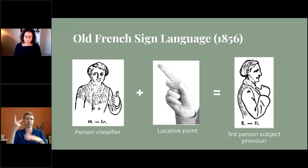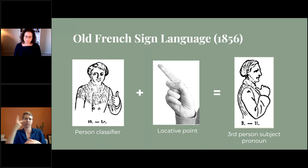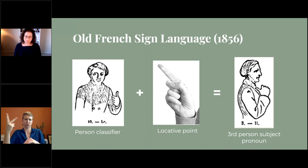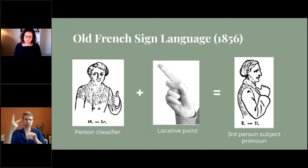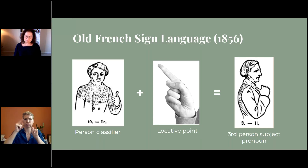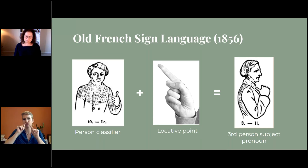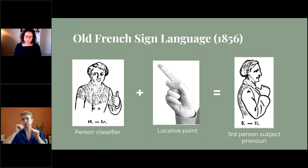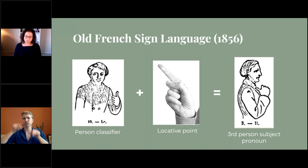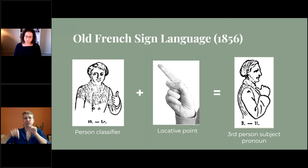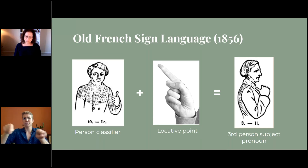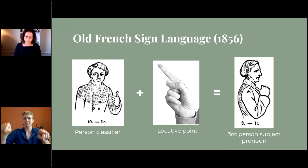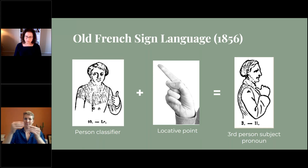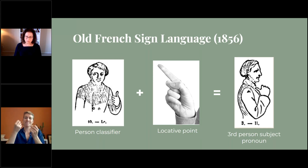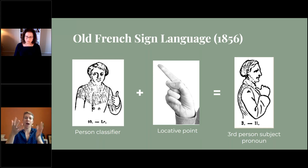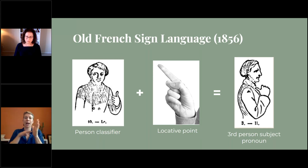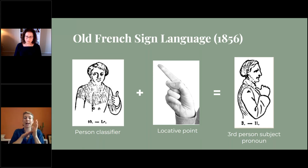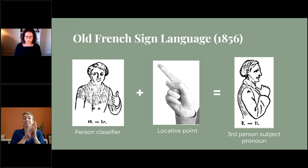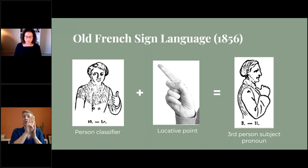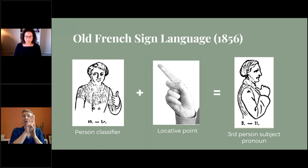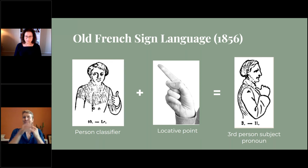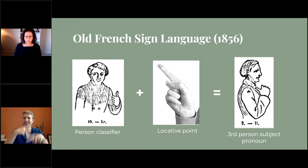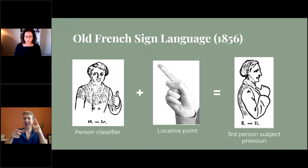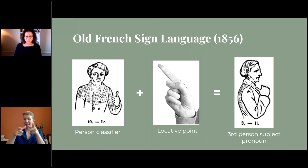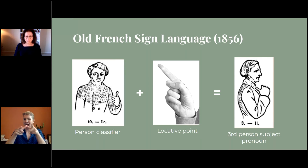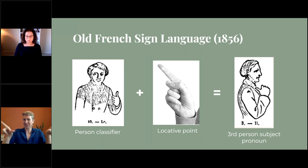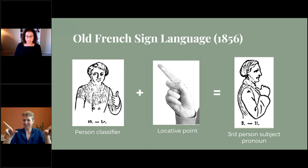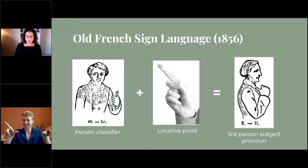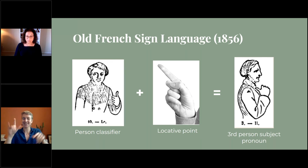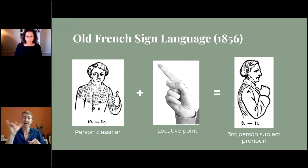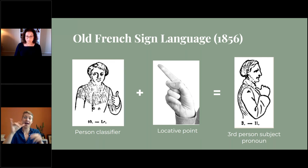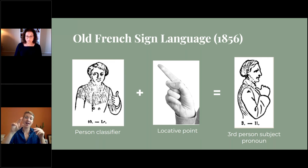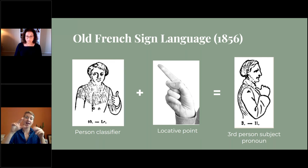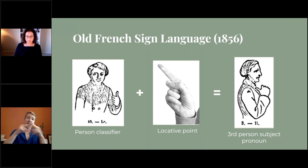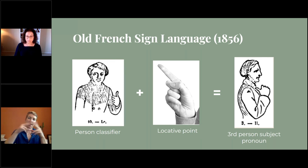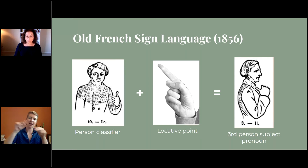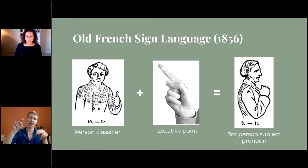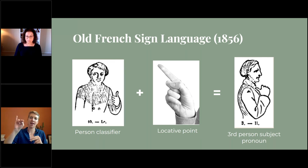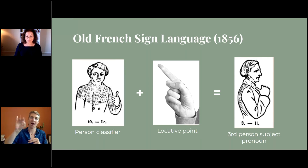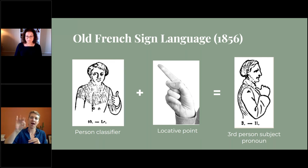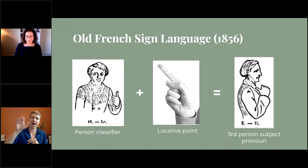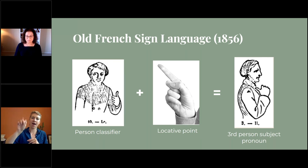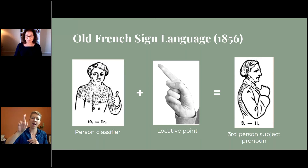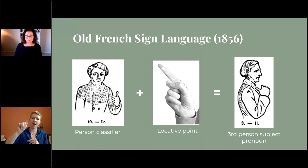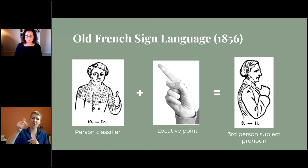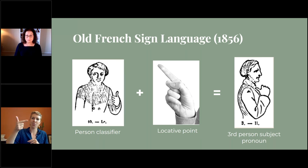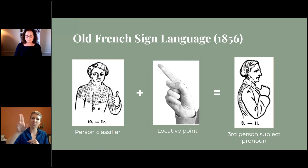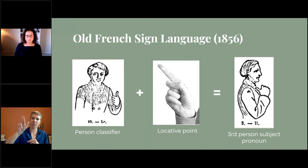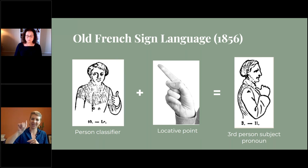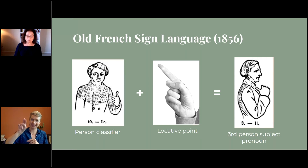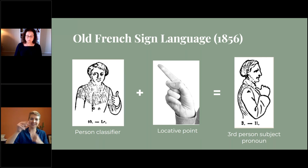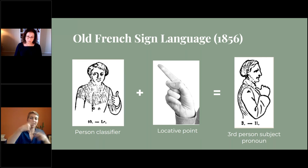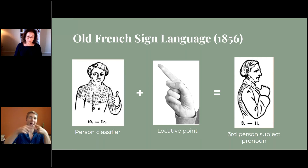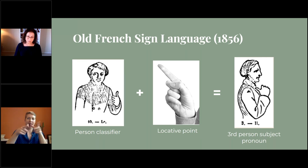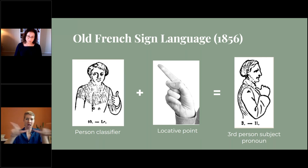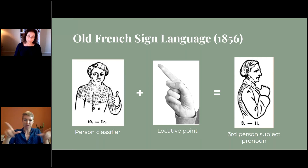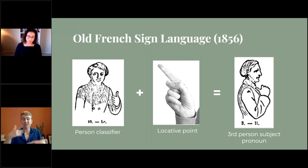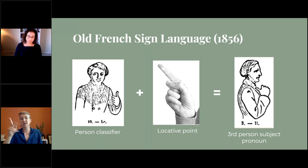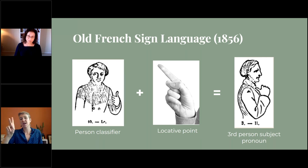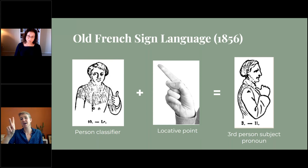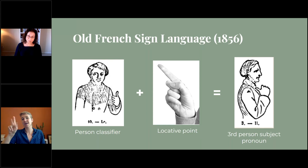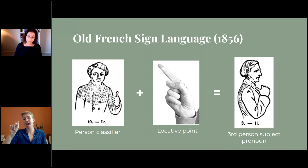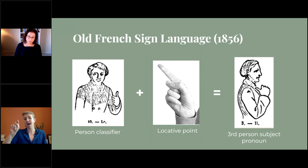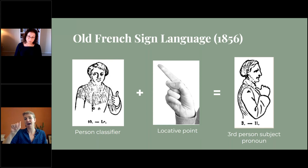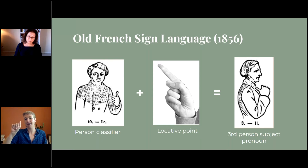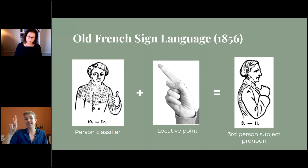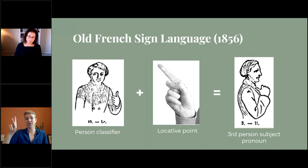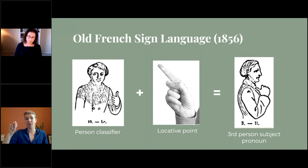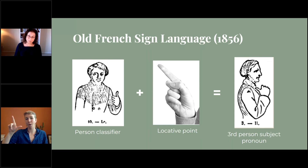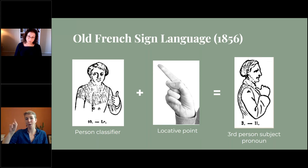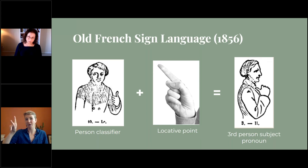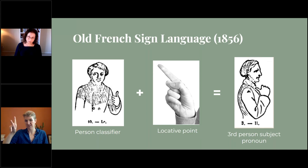point, which we see in many emerging sign languages, which we’ve seen documented in Nicaraguan Sign Language.